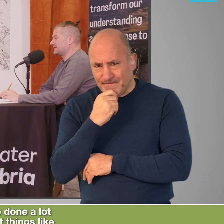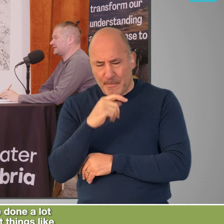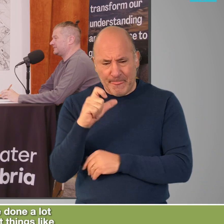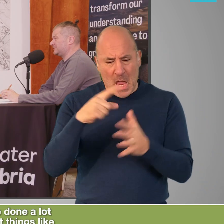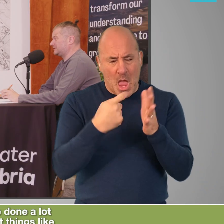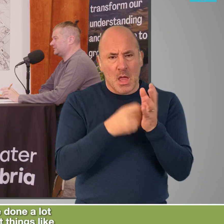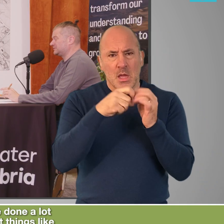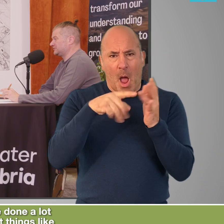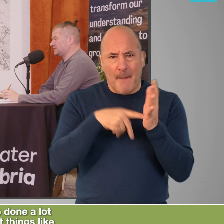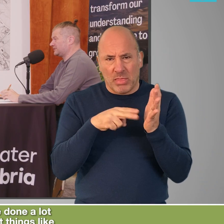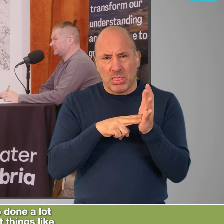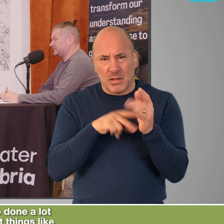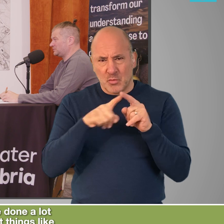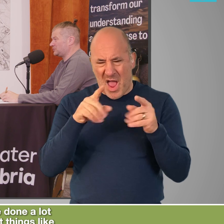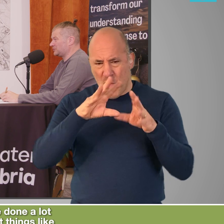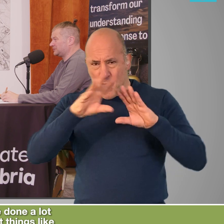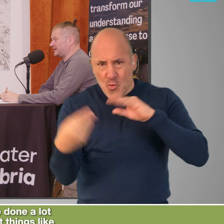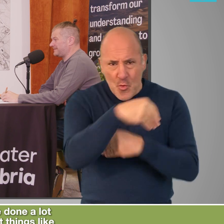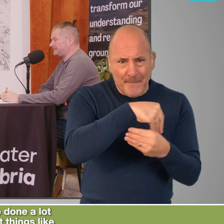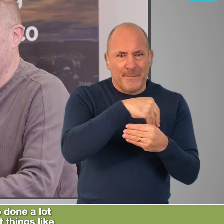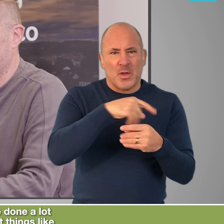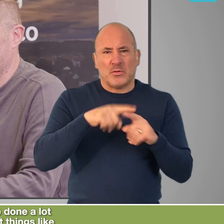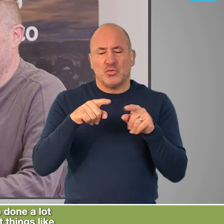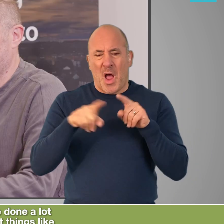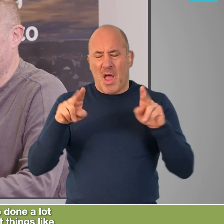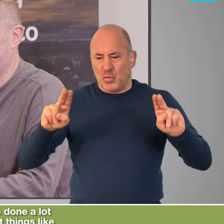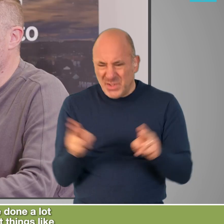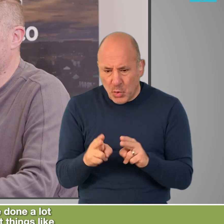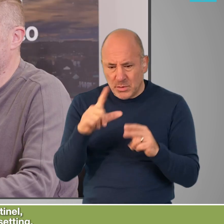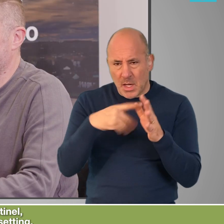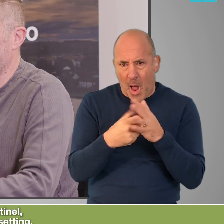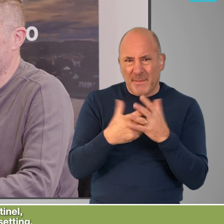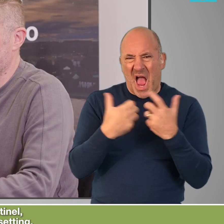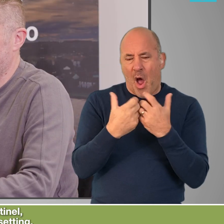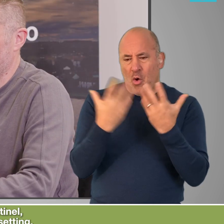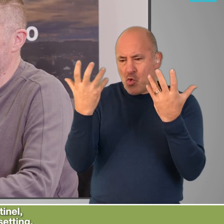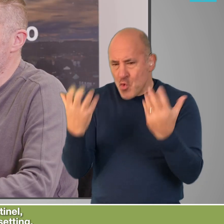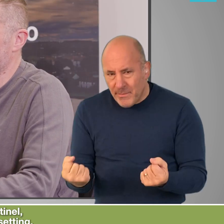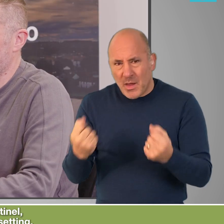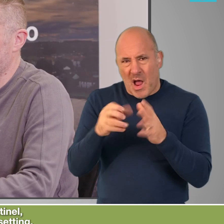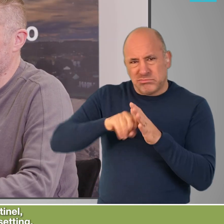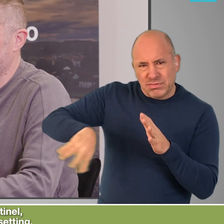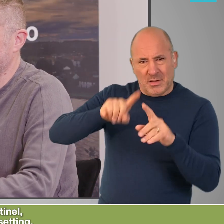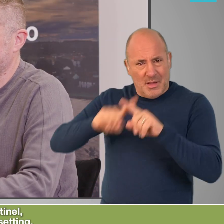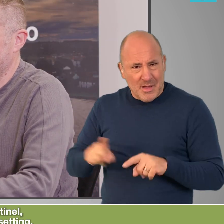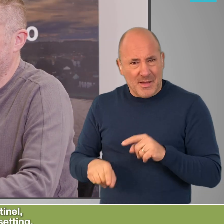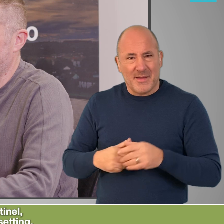myself and her have done a lot of work on looking at things like carbon in Sentinel, local carbon offsetting.